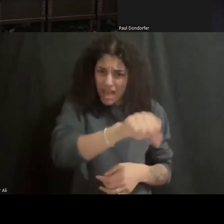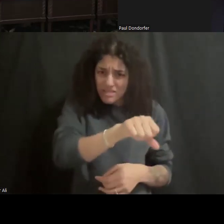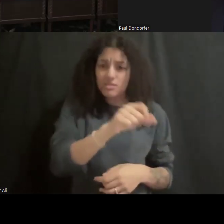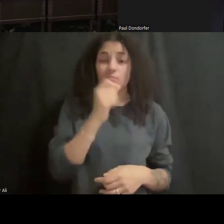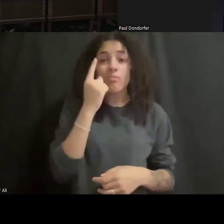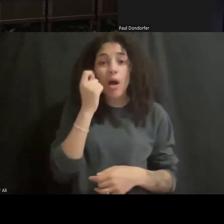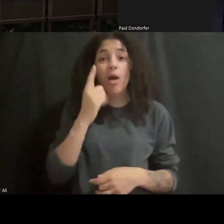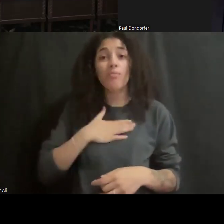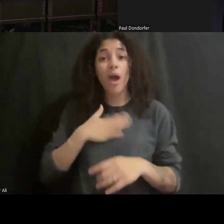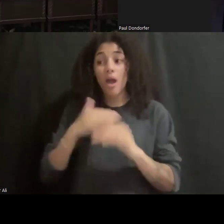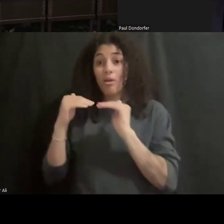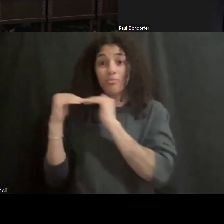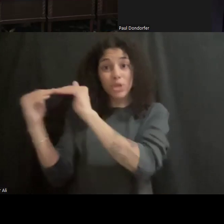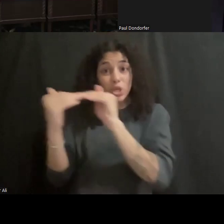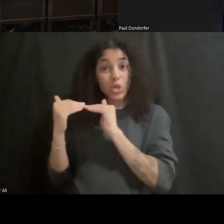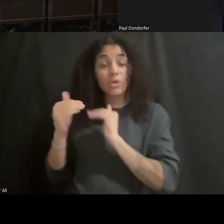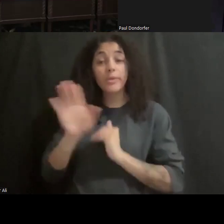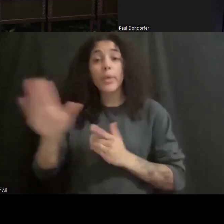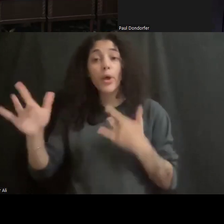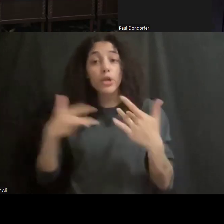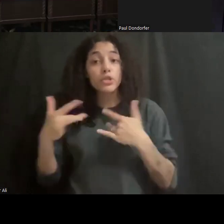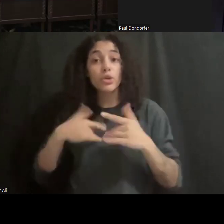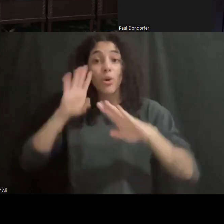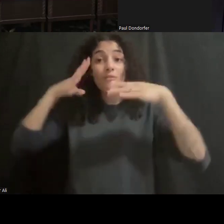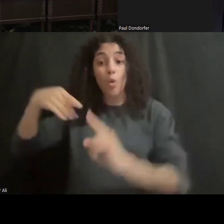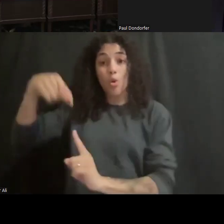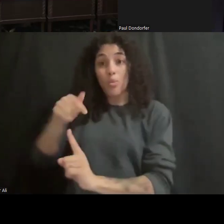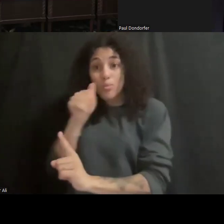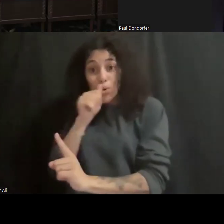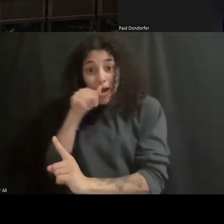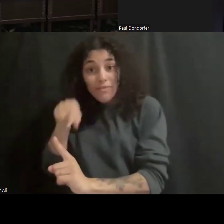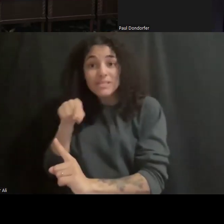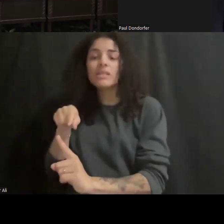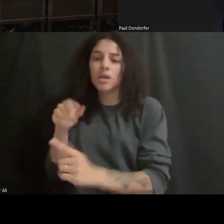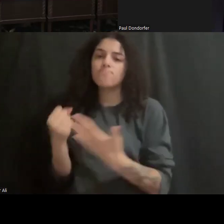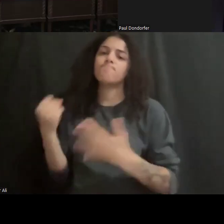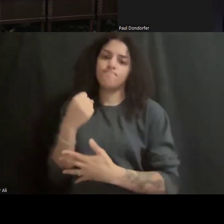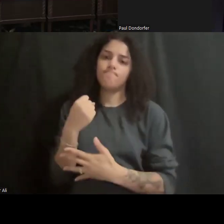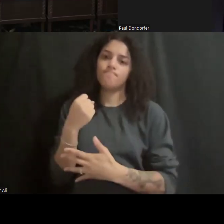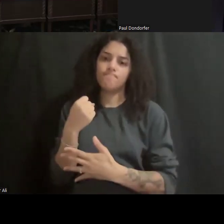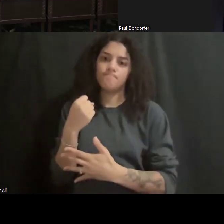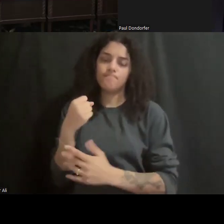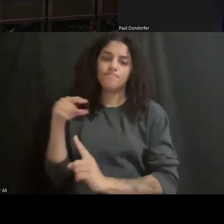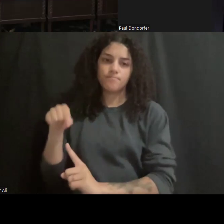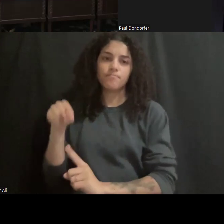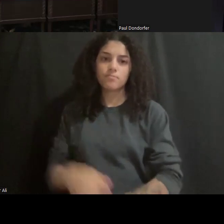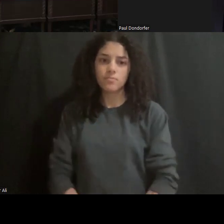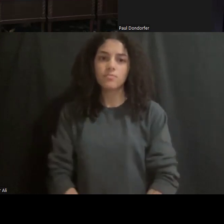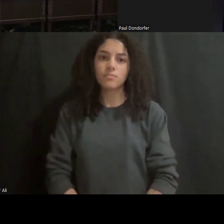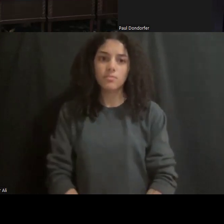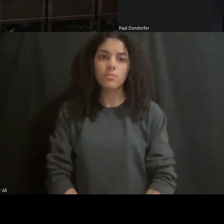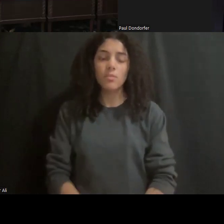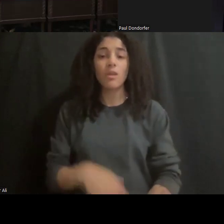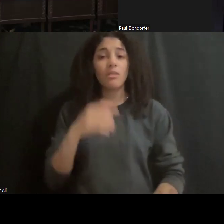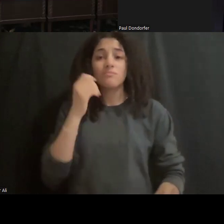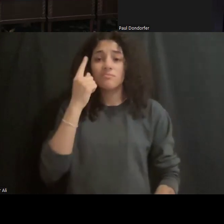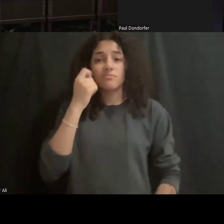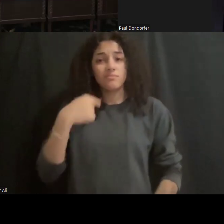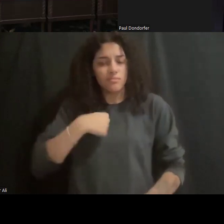as it relates to their privacy uh take precedence over that And so I have to air on their side And